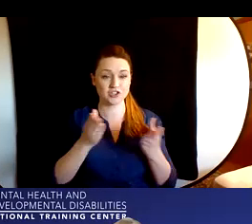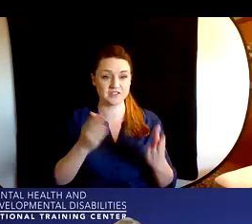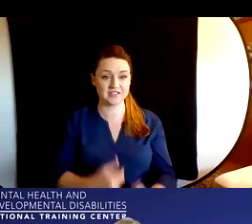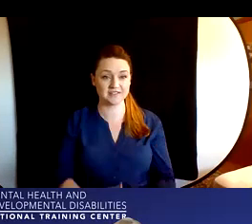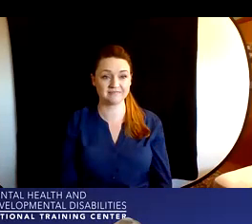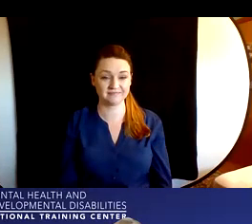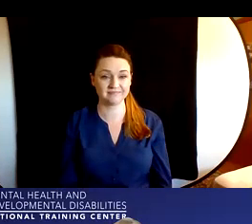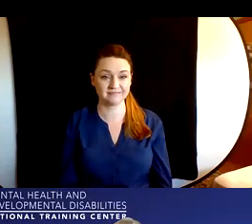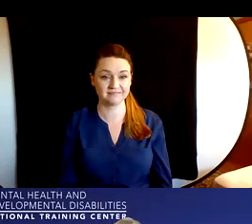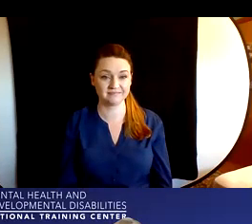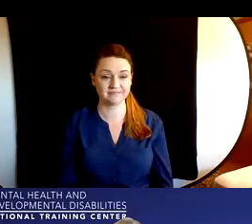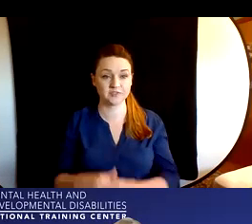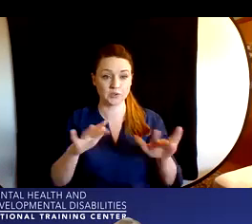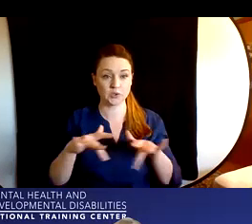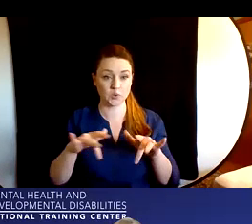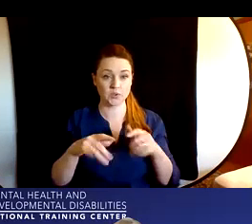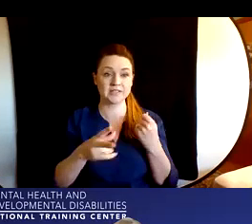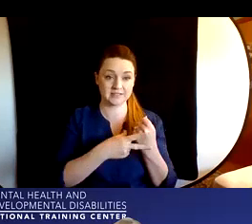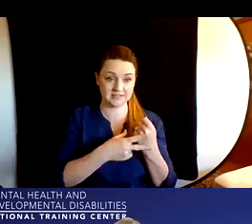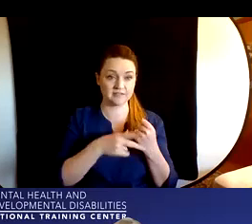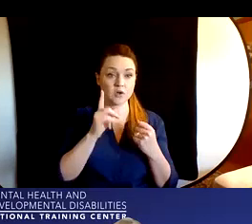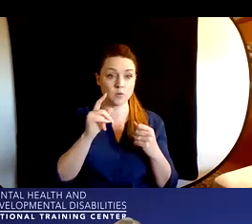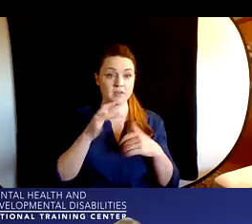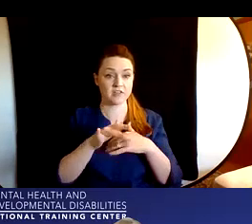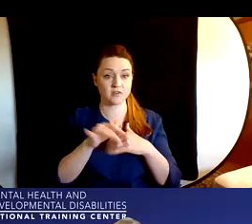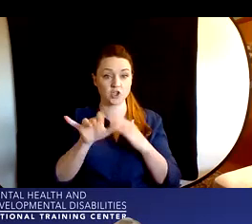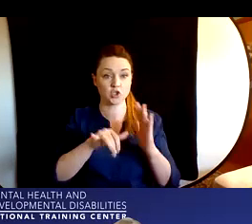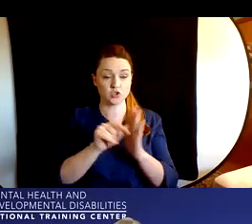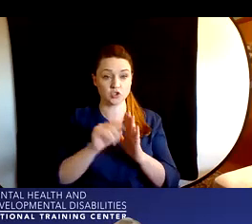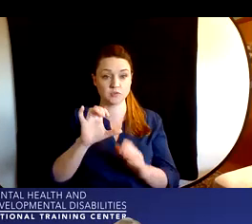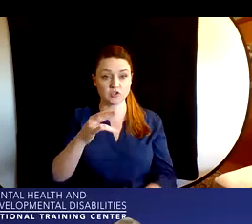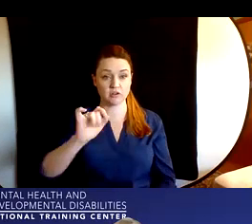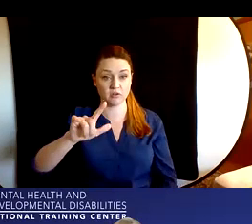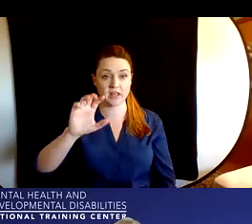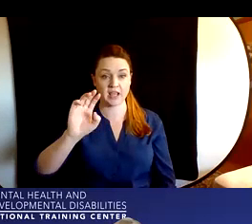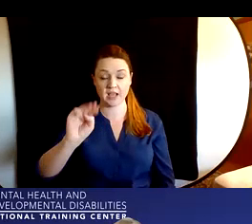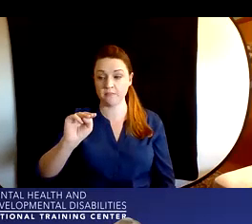This webinar is being recorded and will be available on our YouTube channel and the MHDD website.